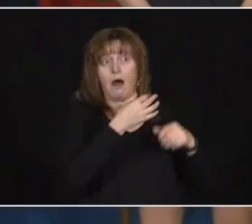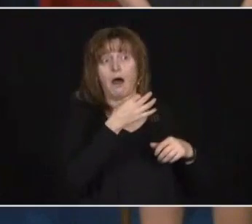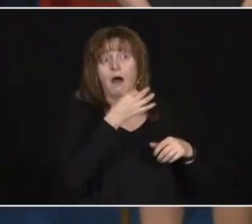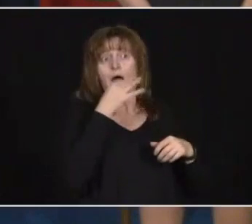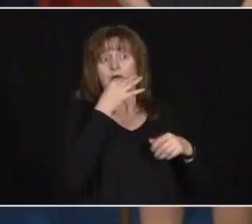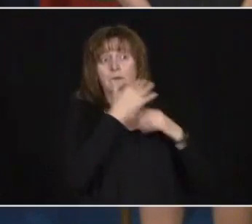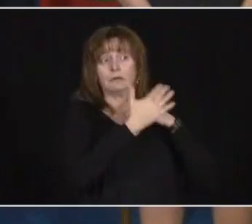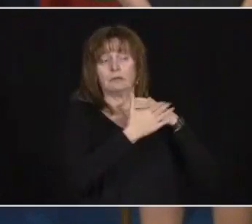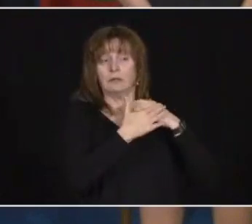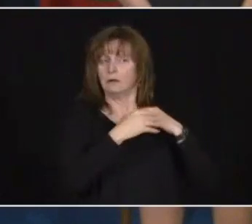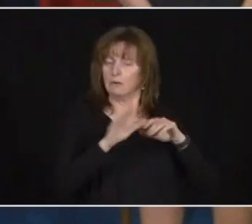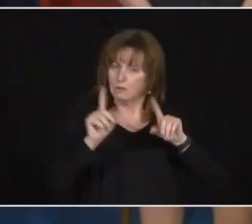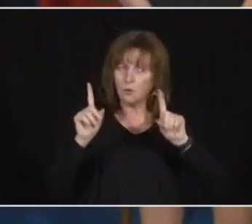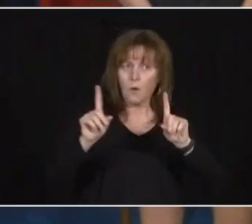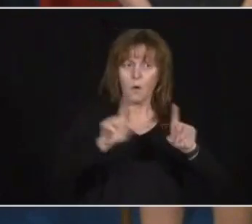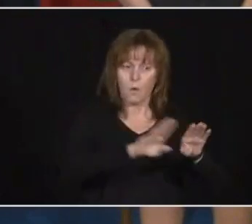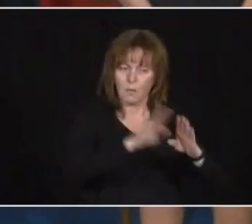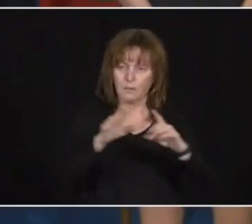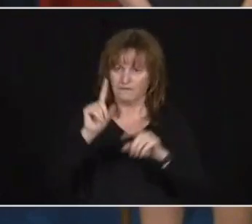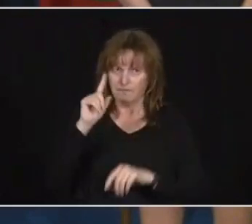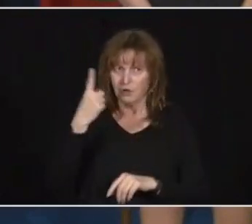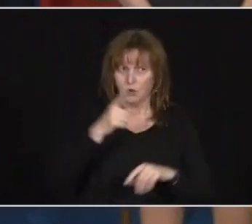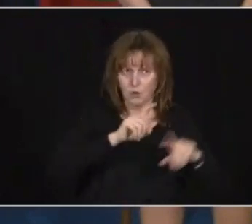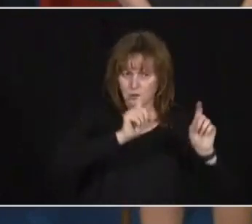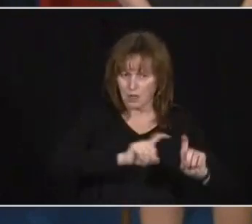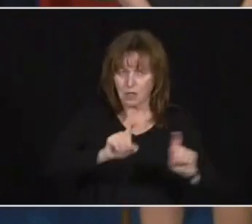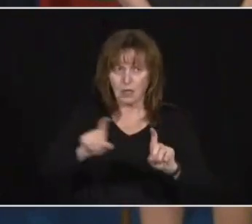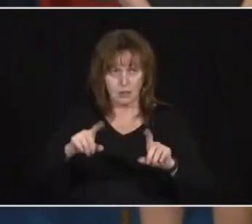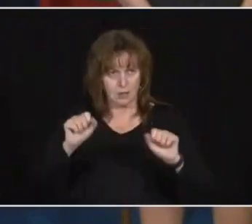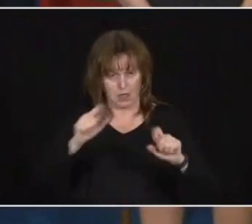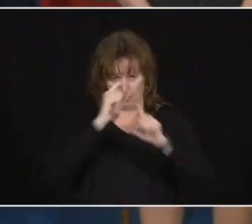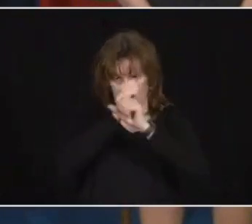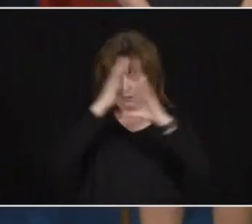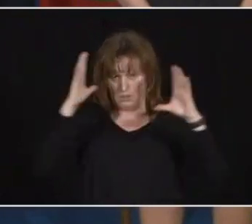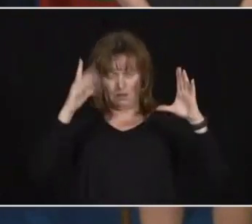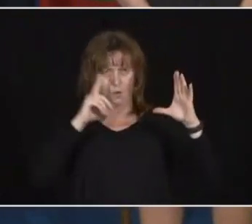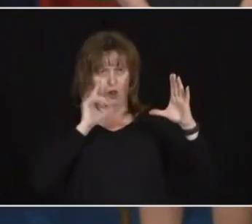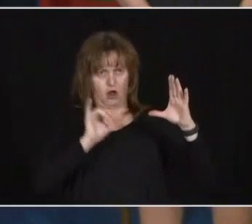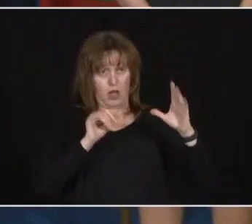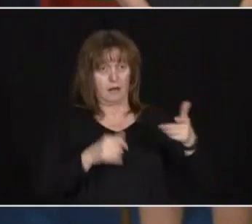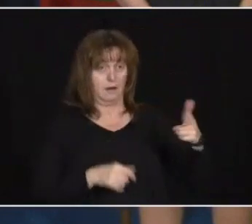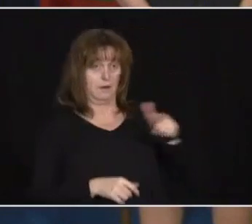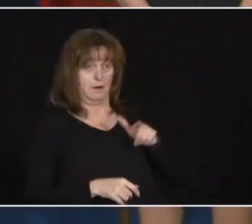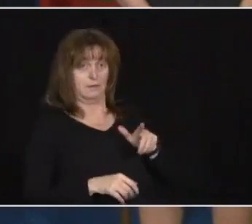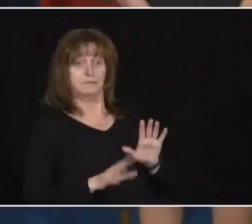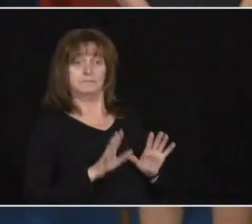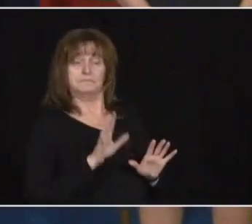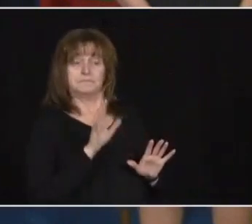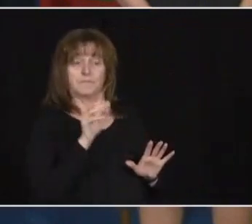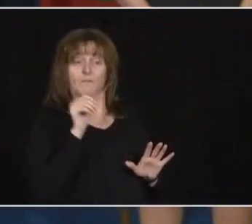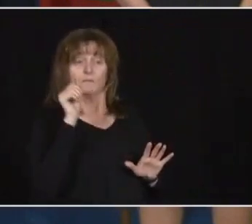Well, again, we're doing it to the exception of yesterday, we're doing 12,500 tests every single day.